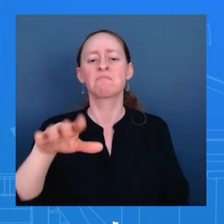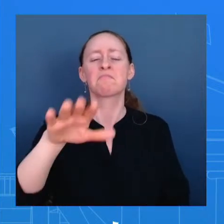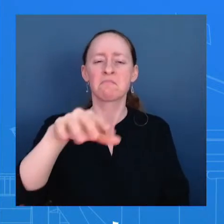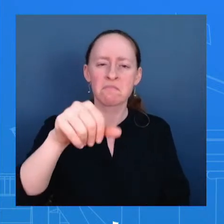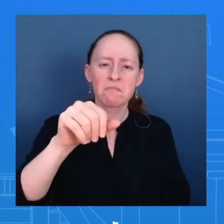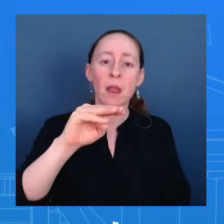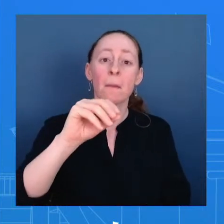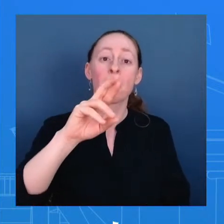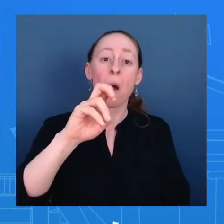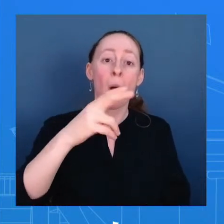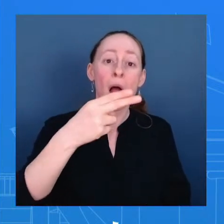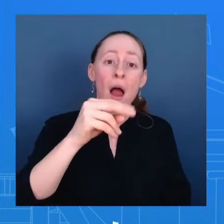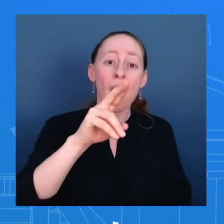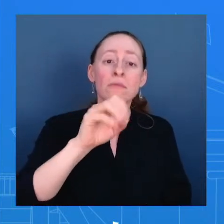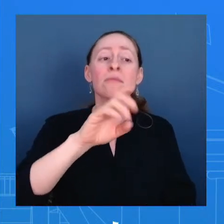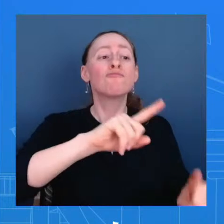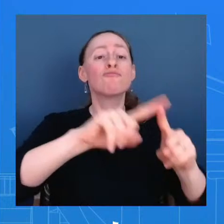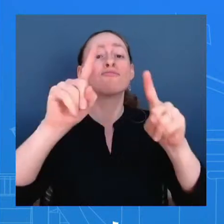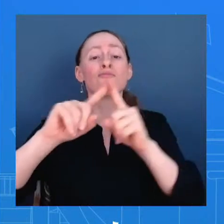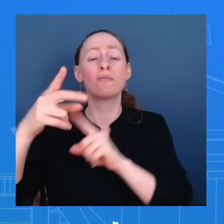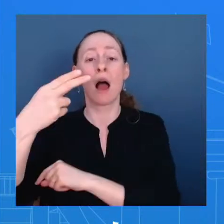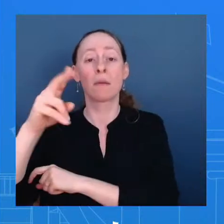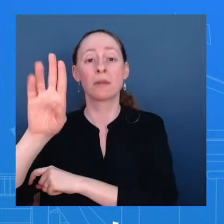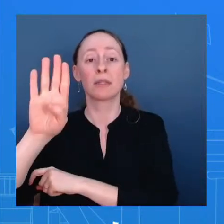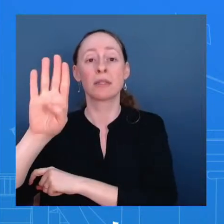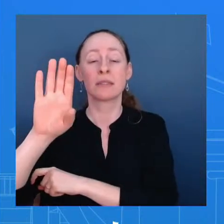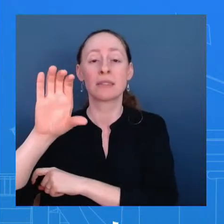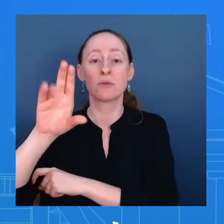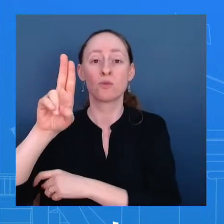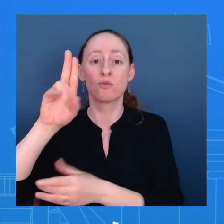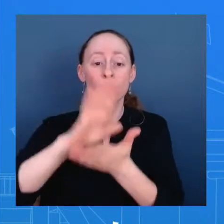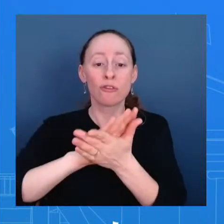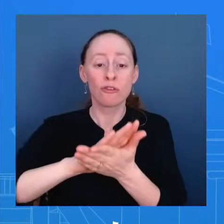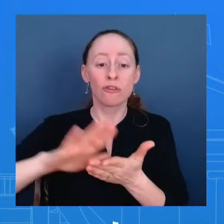another proud, historically Black college in Columbia, South Carolina.